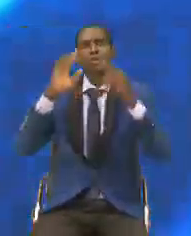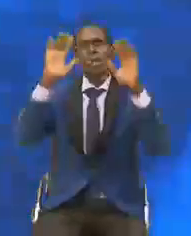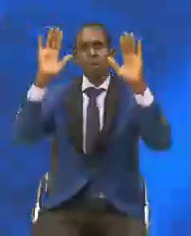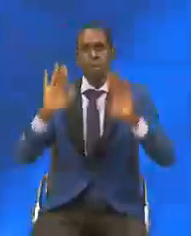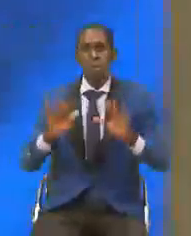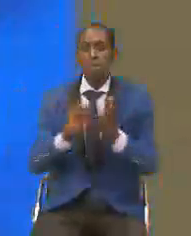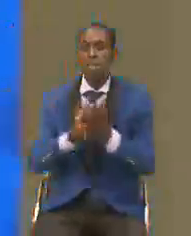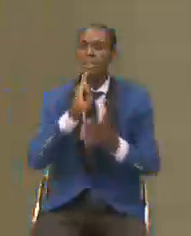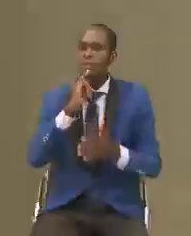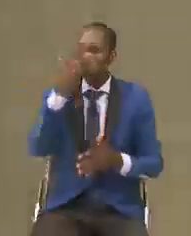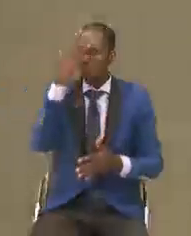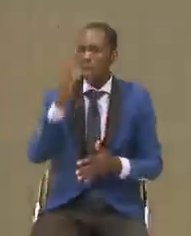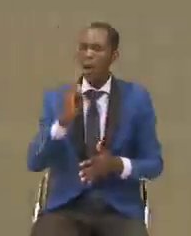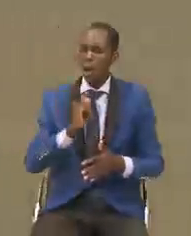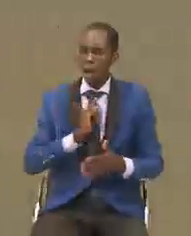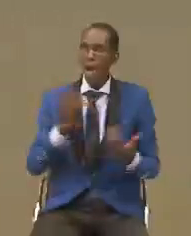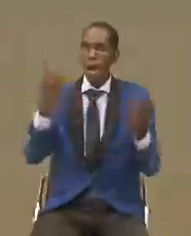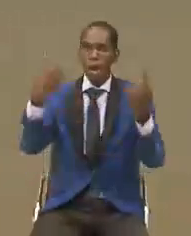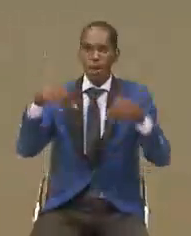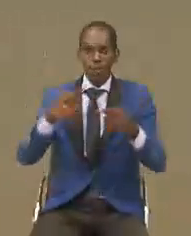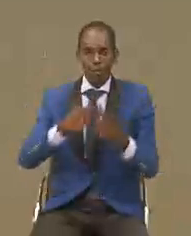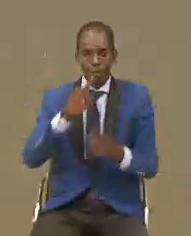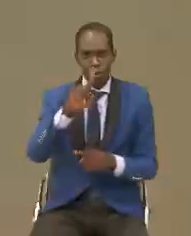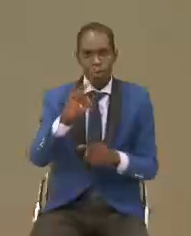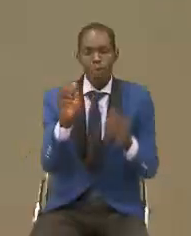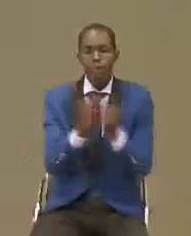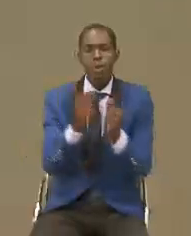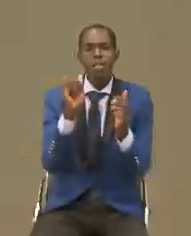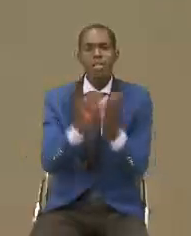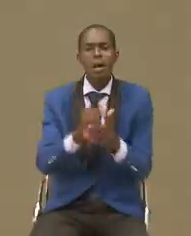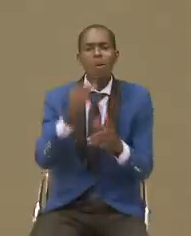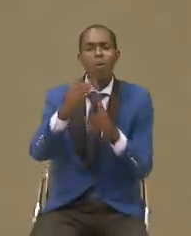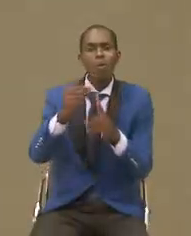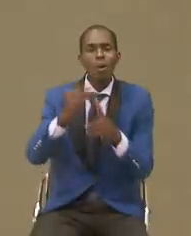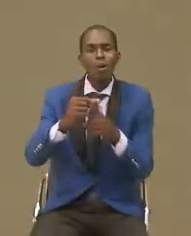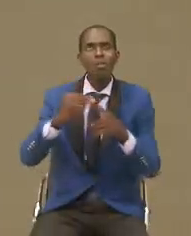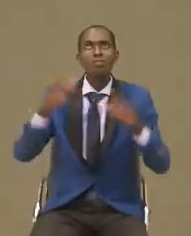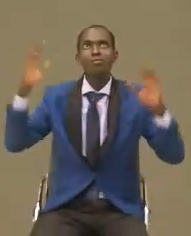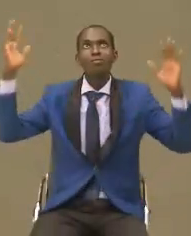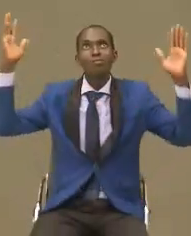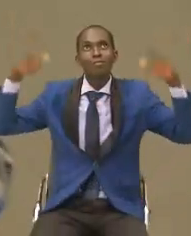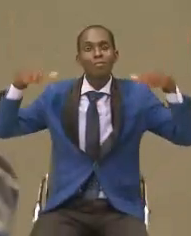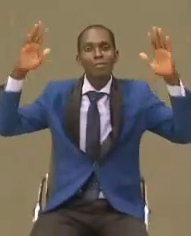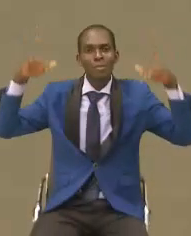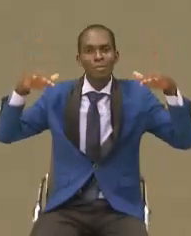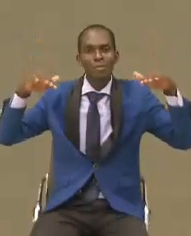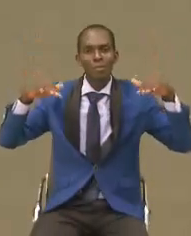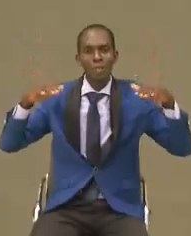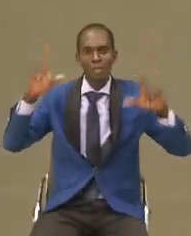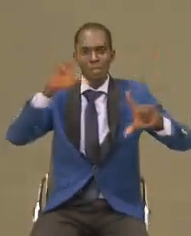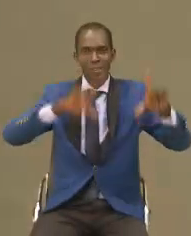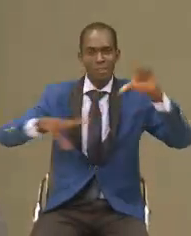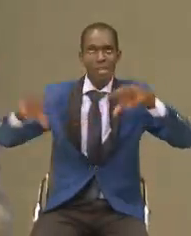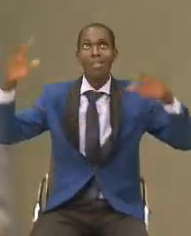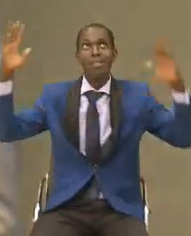and to the rain and to the miracle tonight that's why i come to you tonight with that world showers